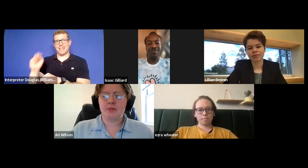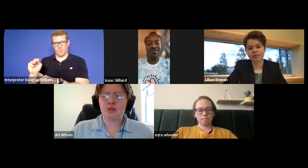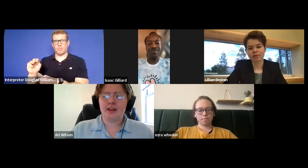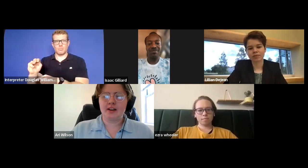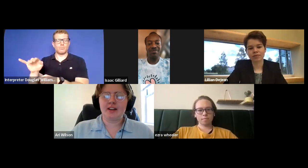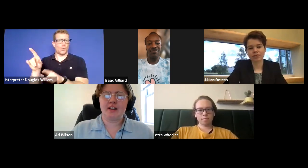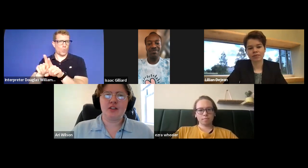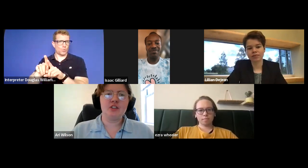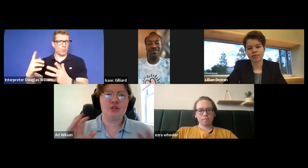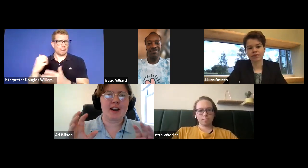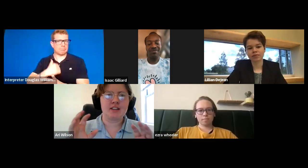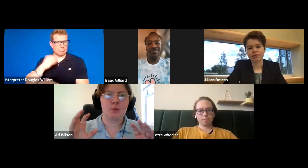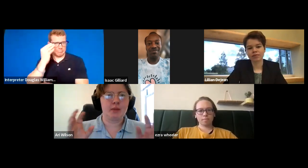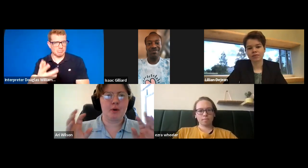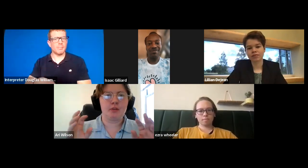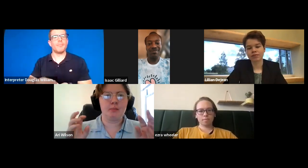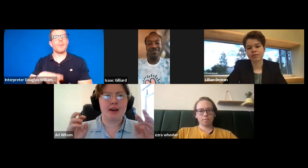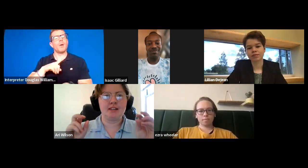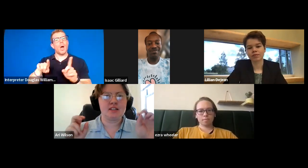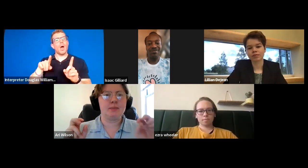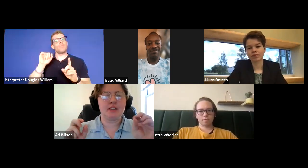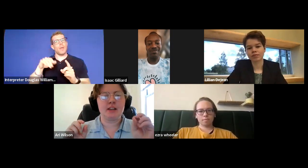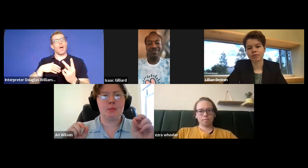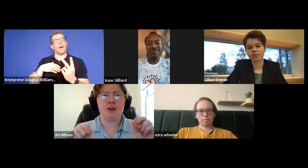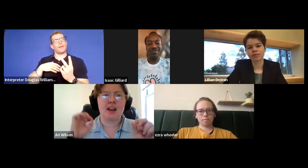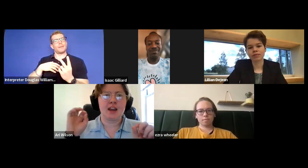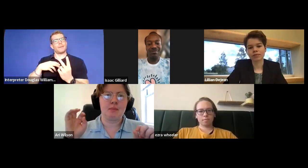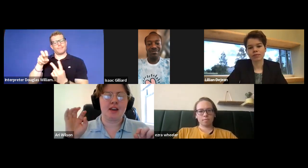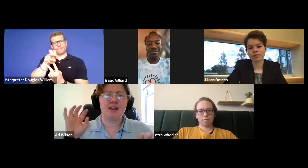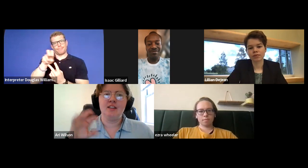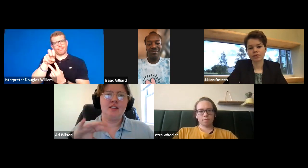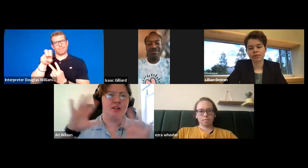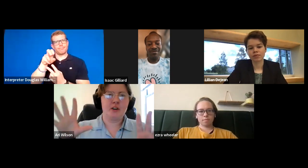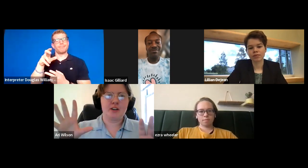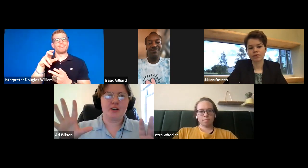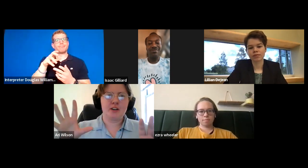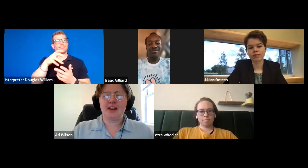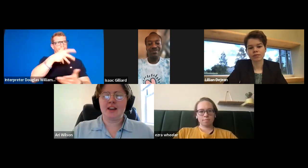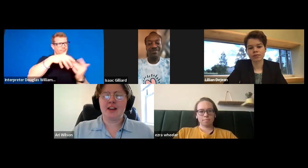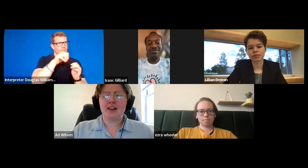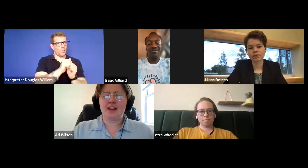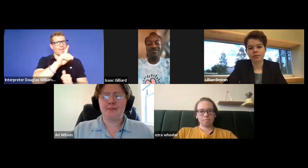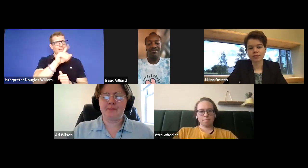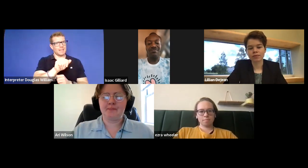between in interacting with both my disability community and my queer community.